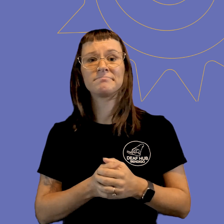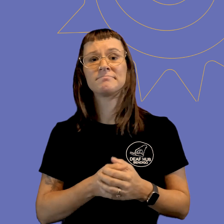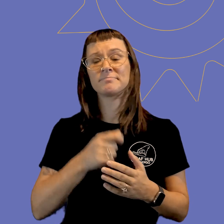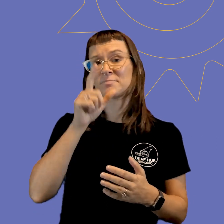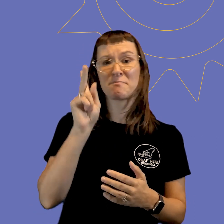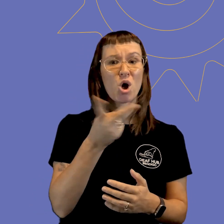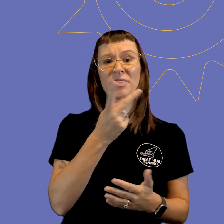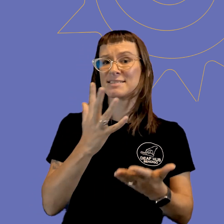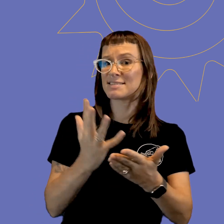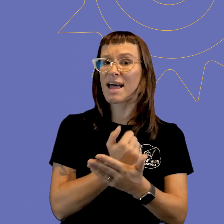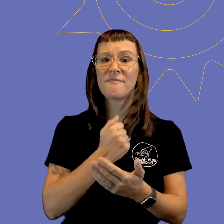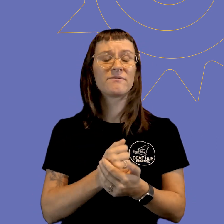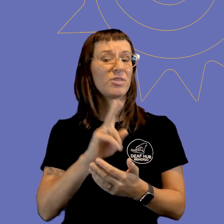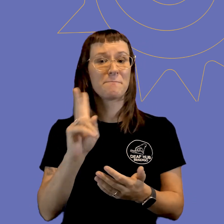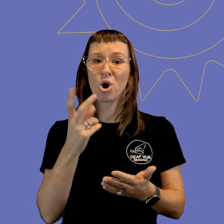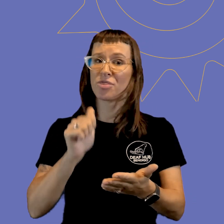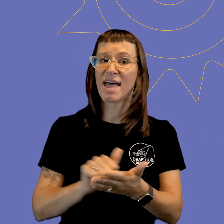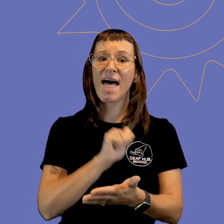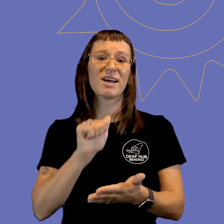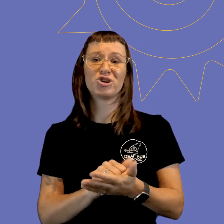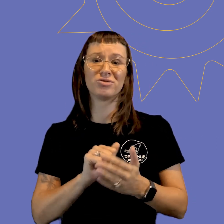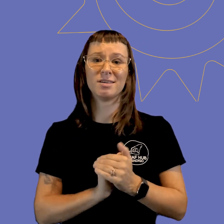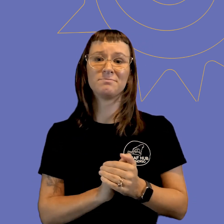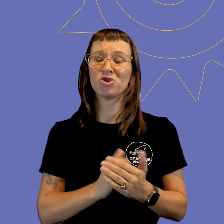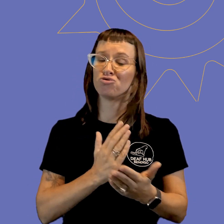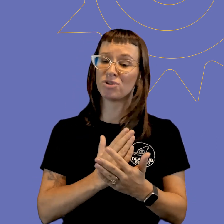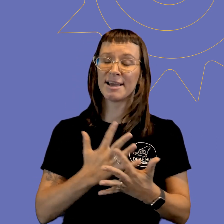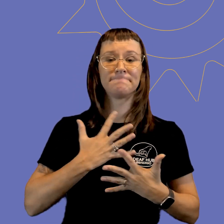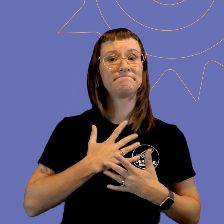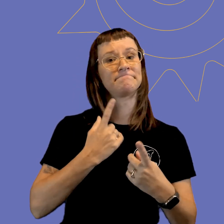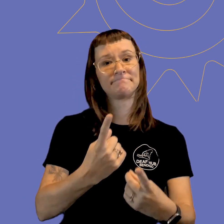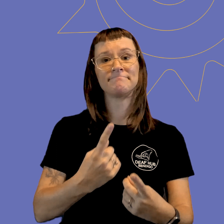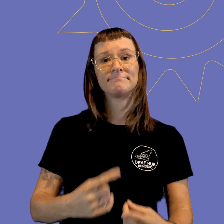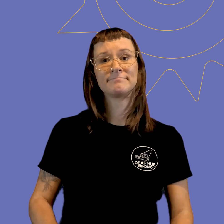healthcare provider about which option is best for you. Both are an equally safe and accurate way of